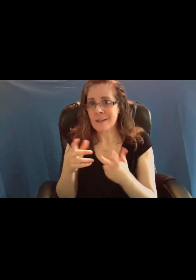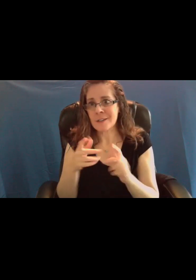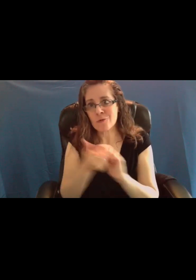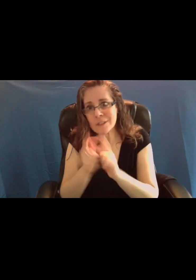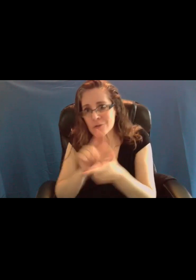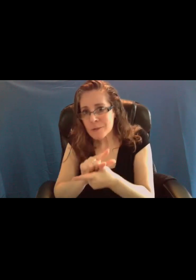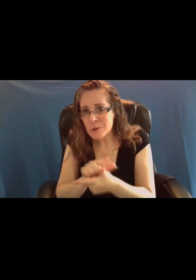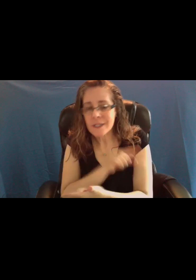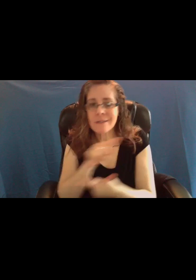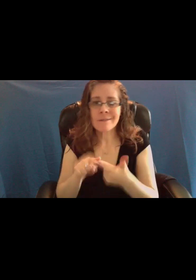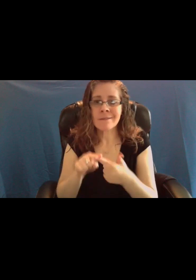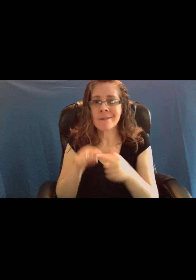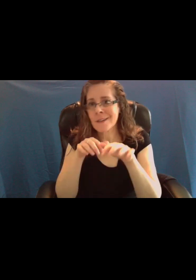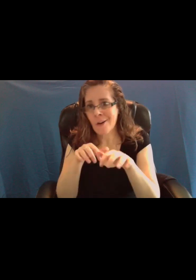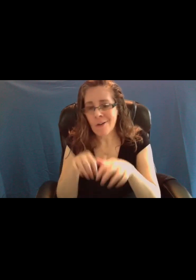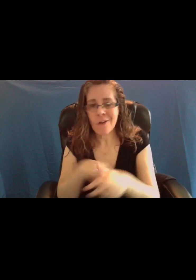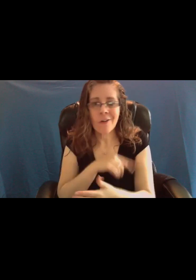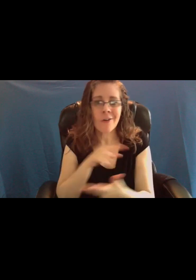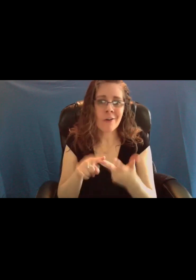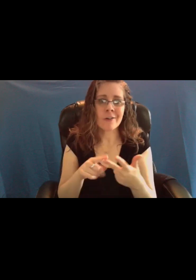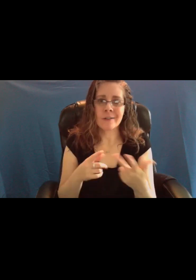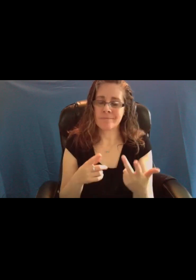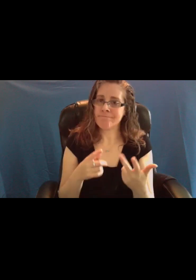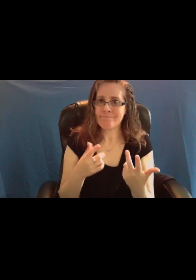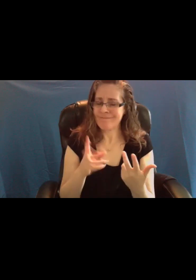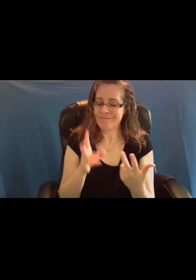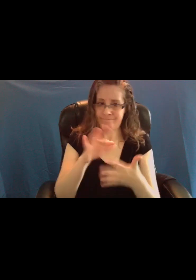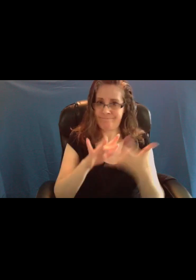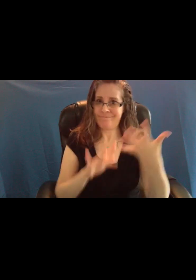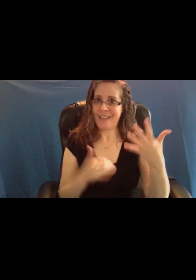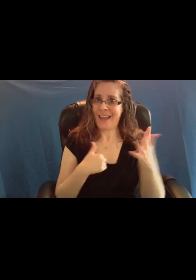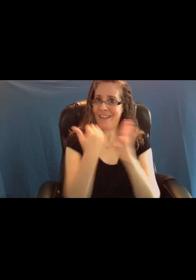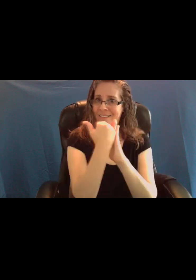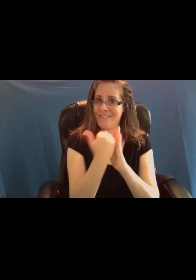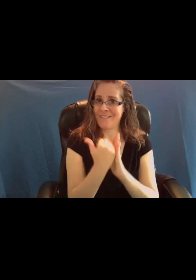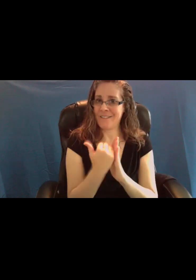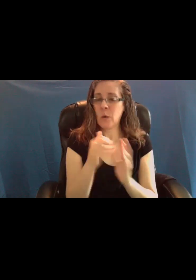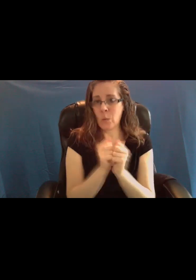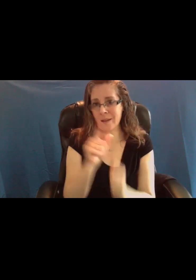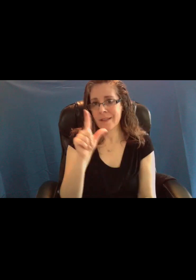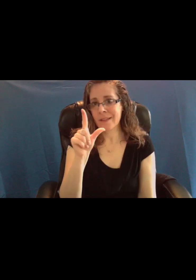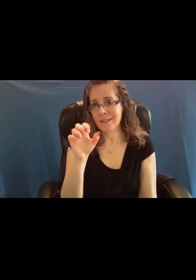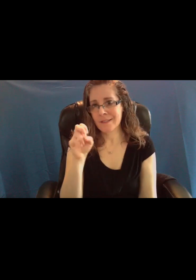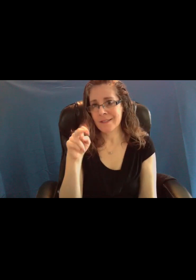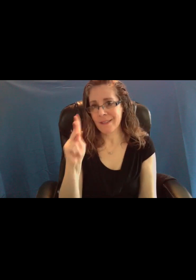Assistive technology scripting. There's a link to the website that